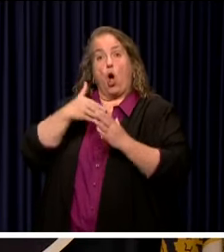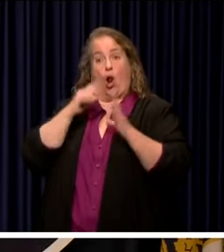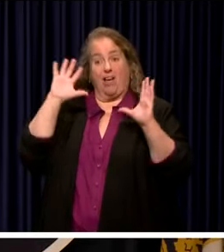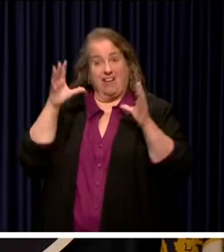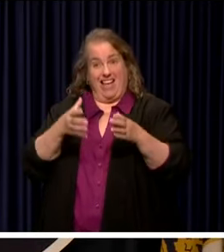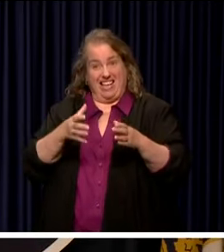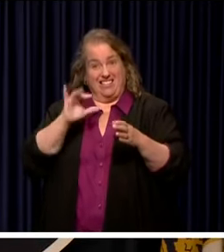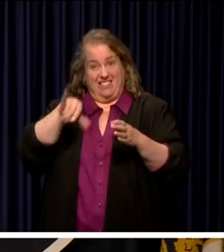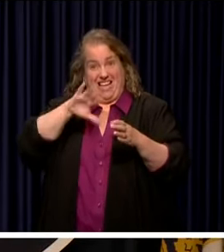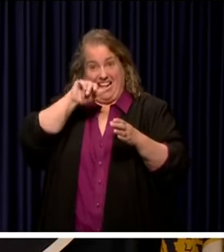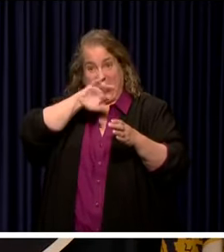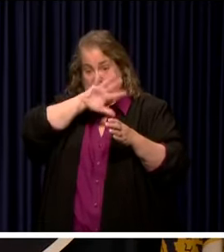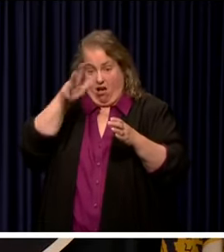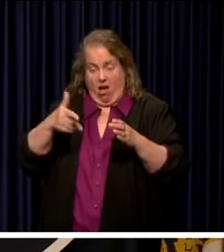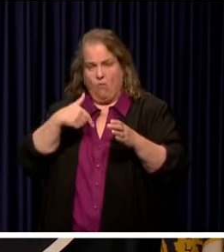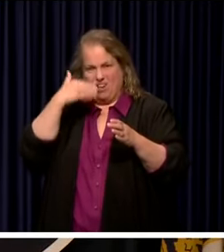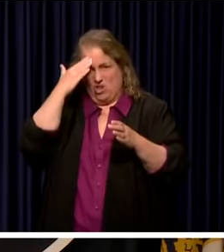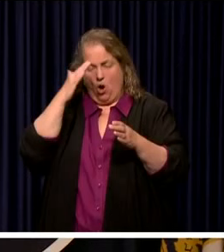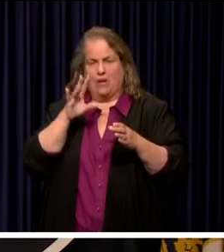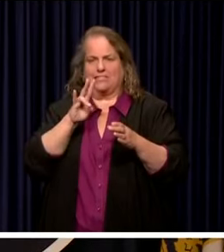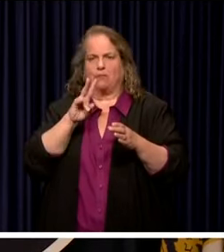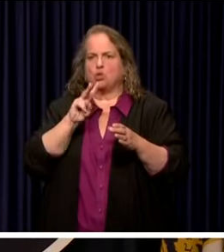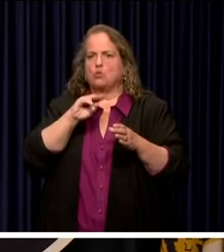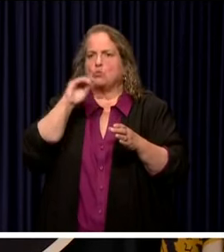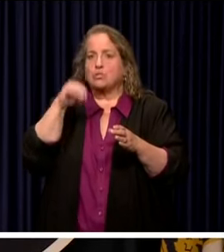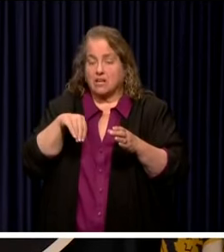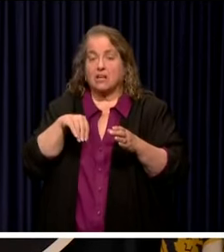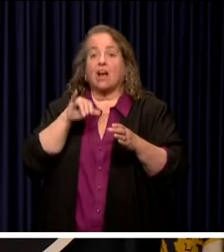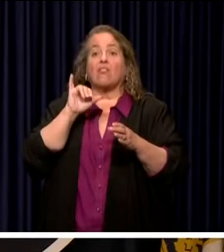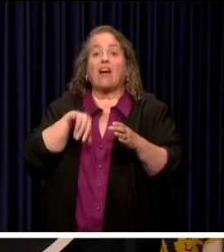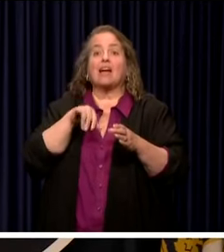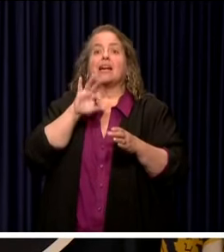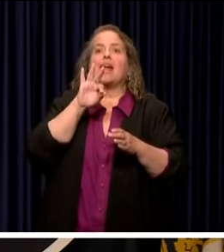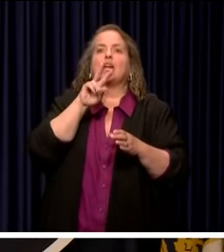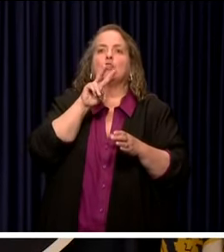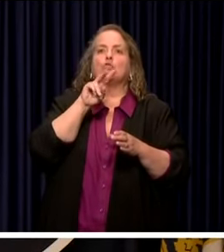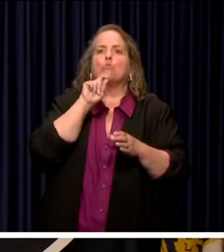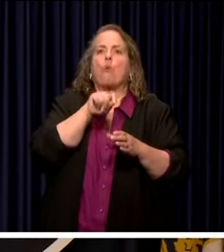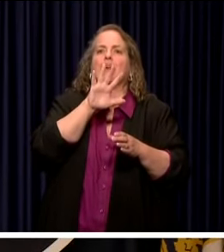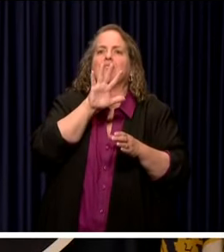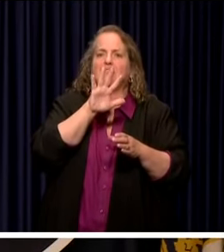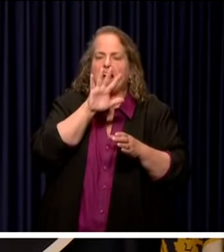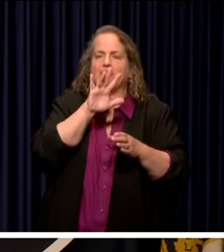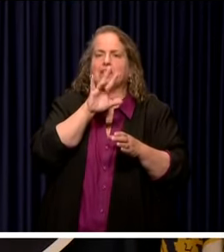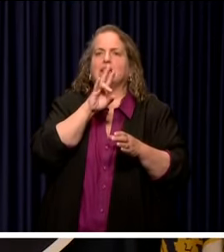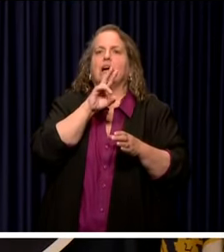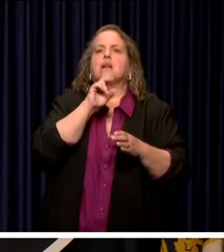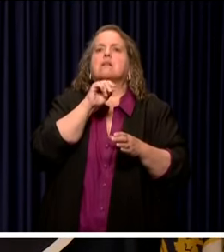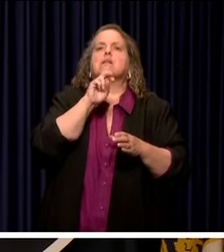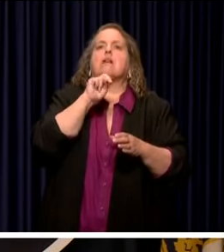AT A TIME OF A PANDEMIC WHERE WE ARE SEEING DISPROPORTIONATE